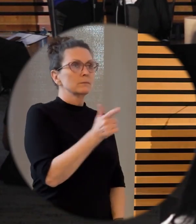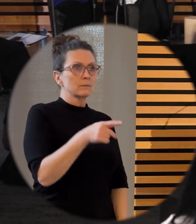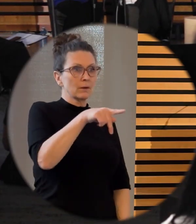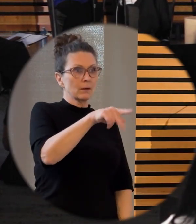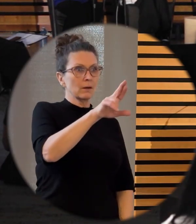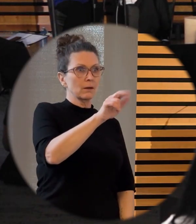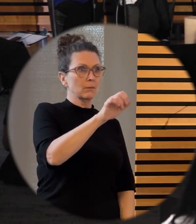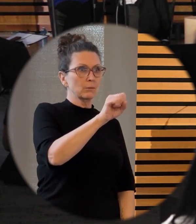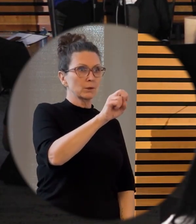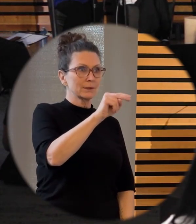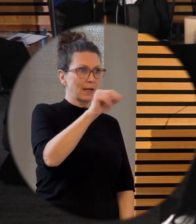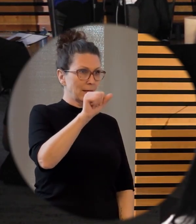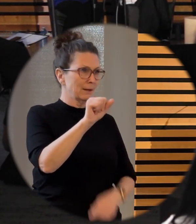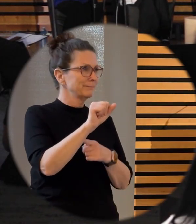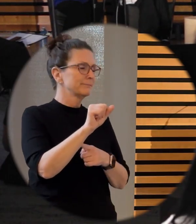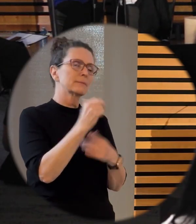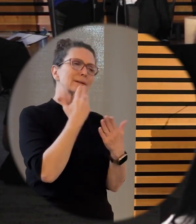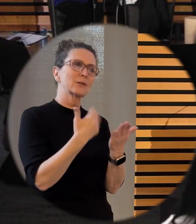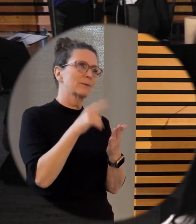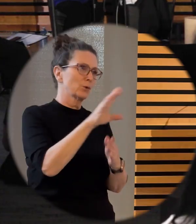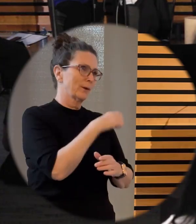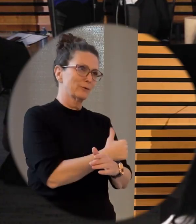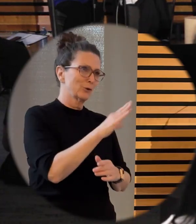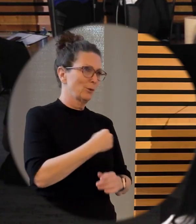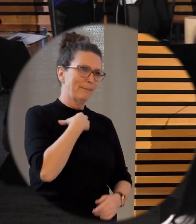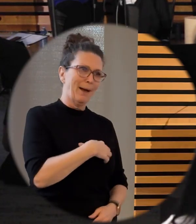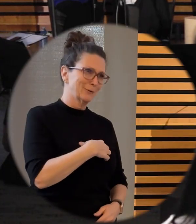So Prasanna, thank you so much for the energy and the passion that you brought to your opening